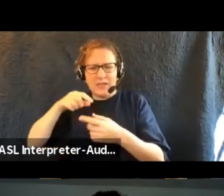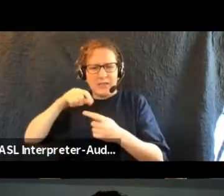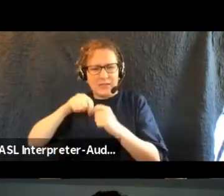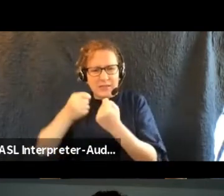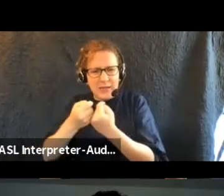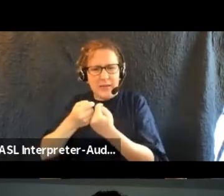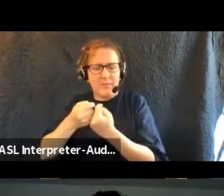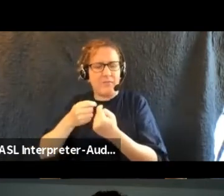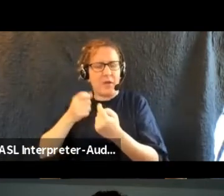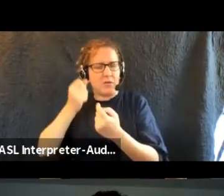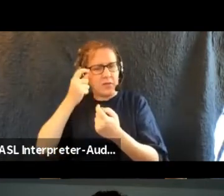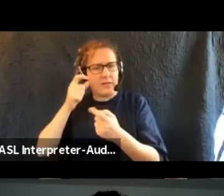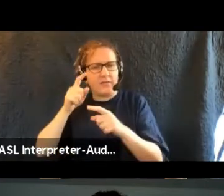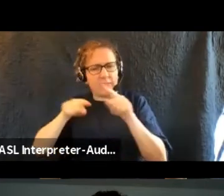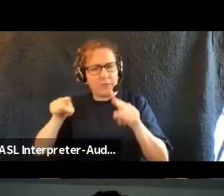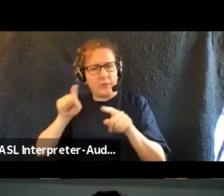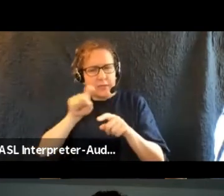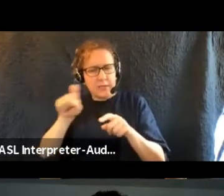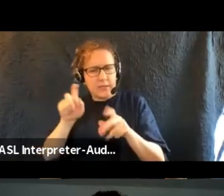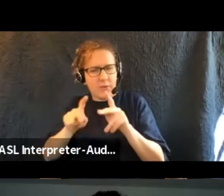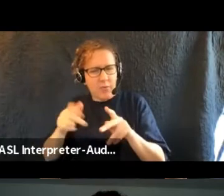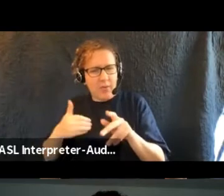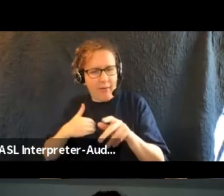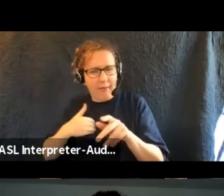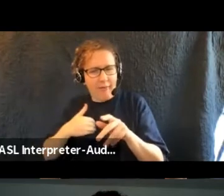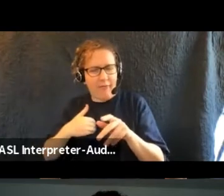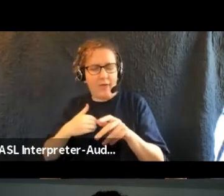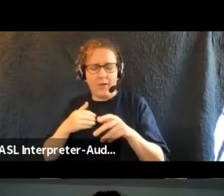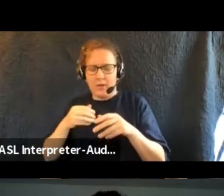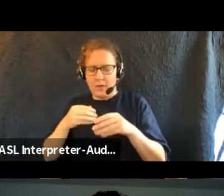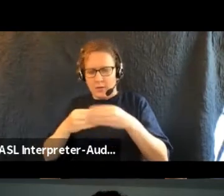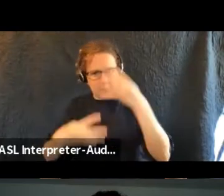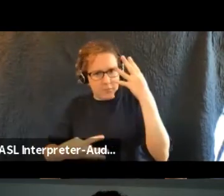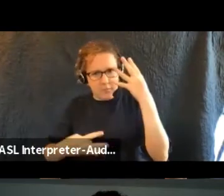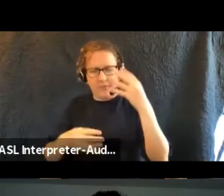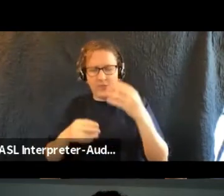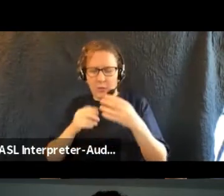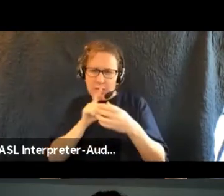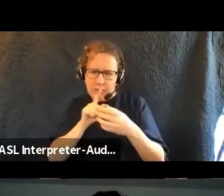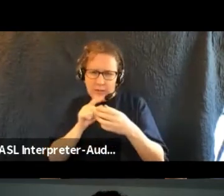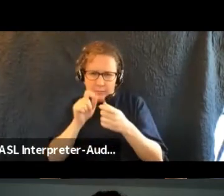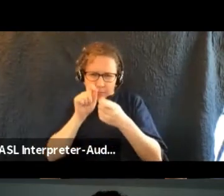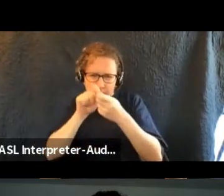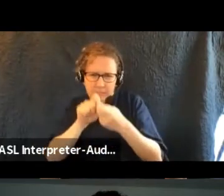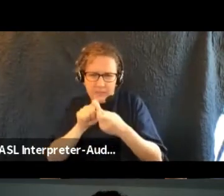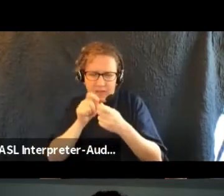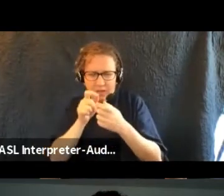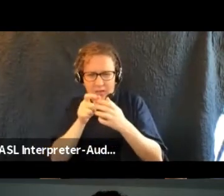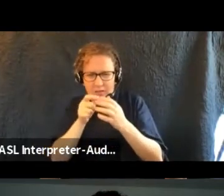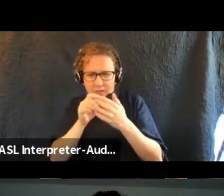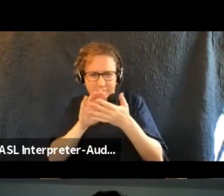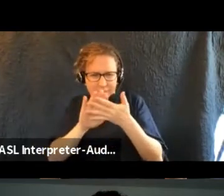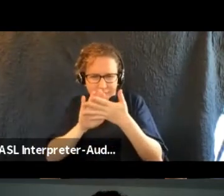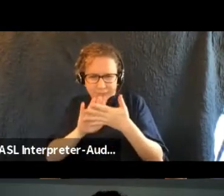may have and be able to go through things with a fine tooth comb and make sure that